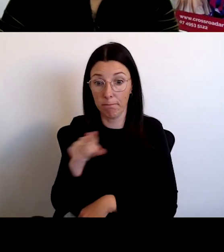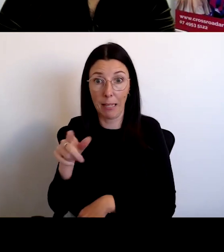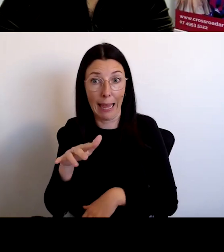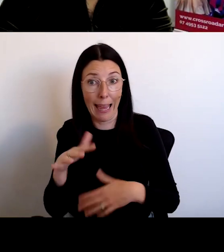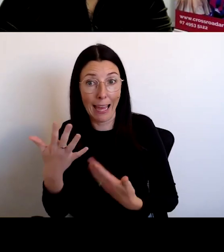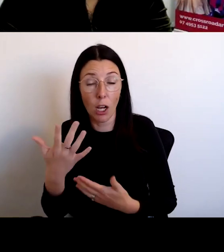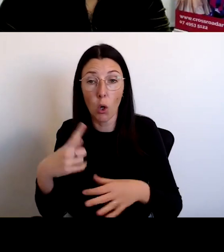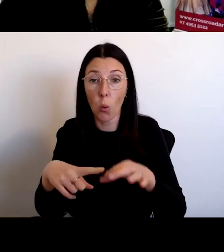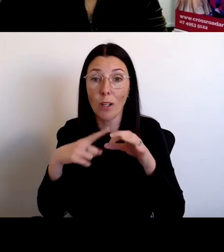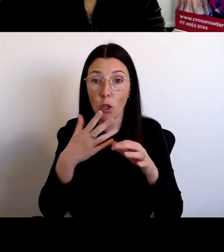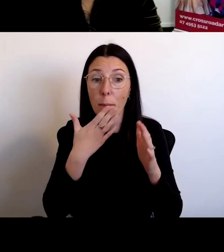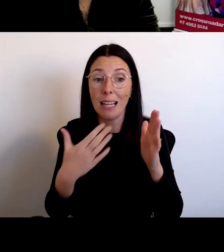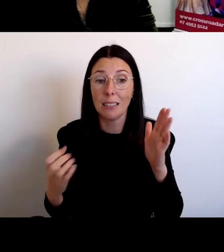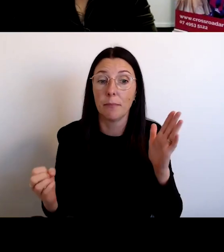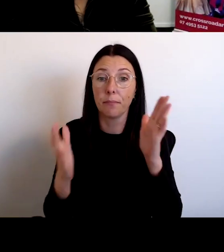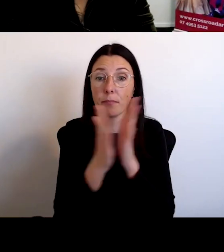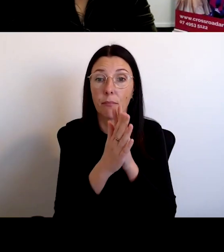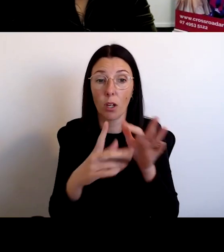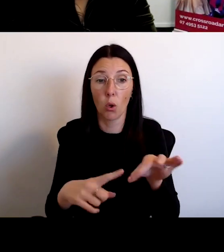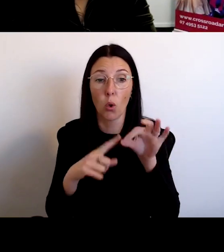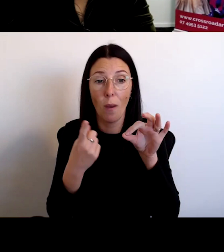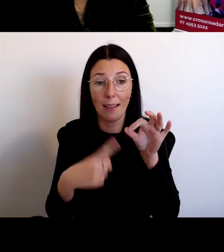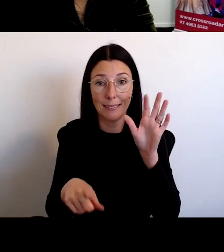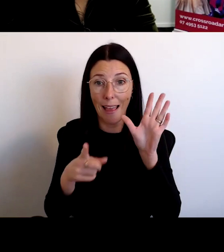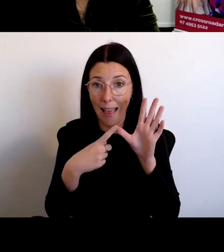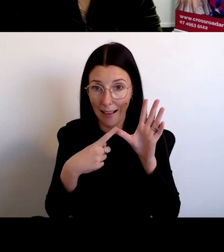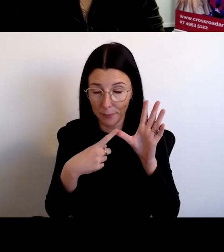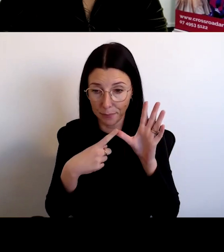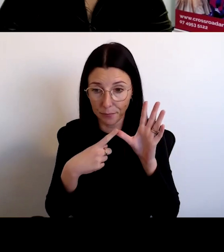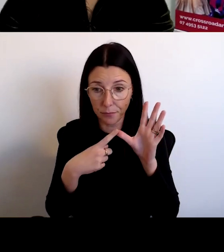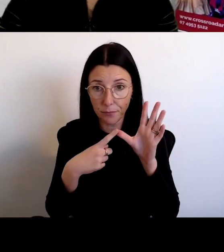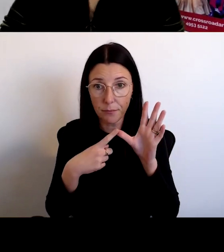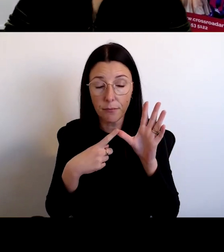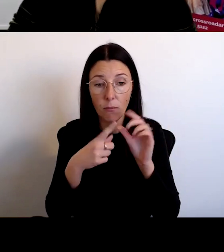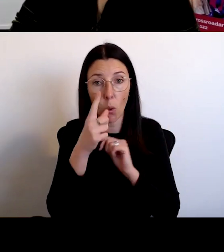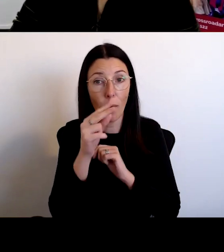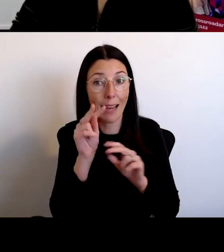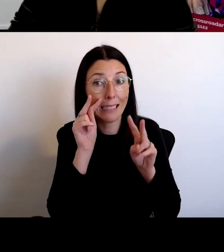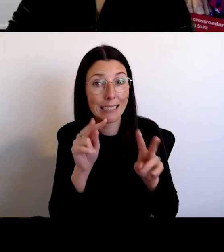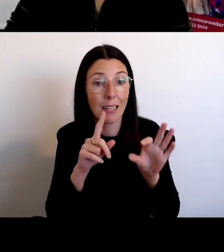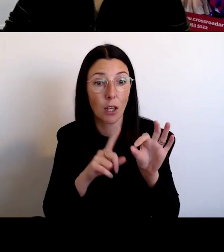please put that into the Q&A function. We can see the questions and I will draw out some of them. I will give everyone a chance